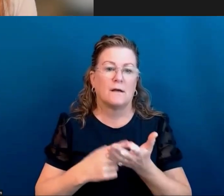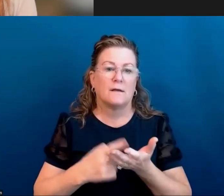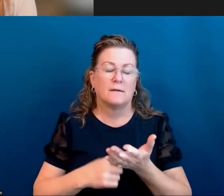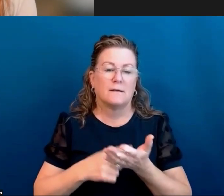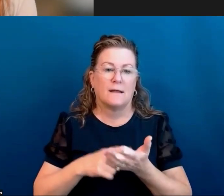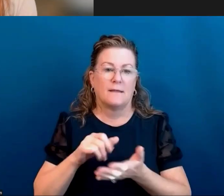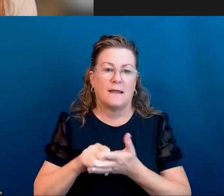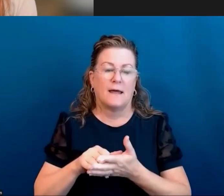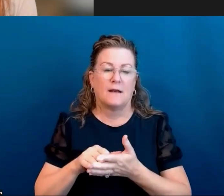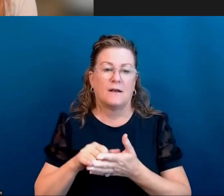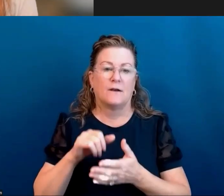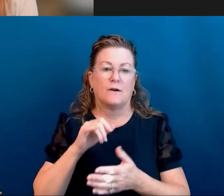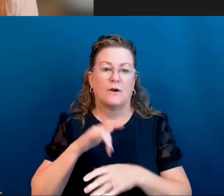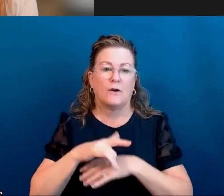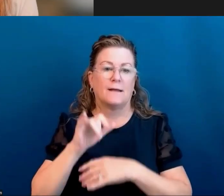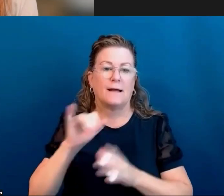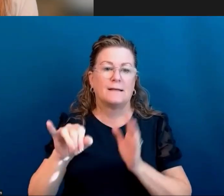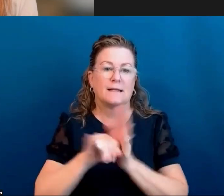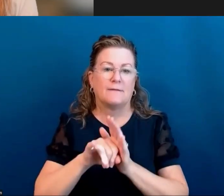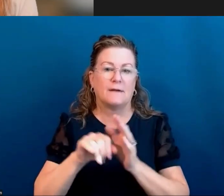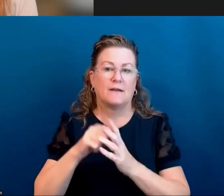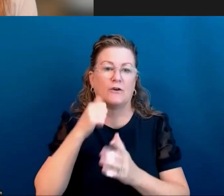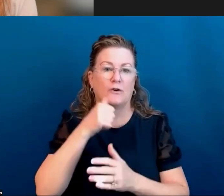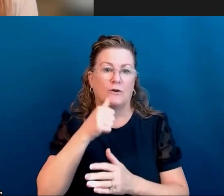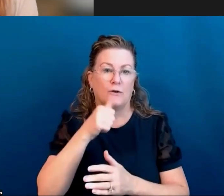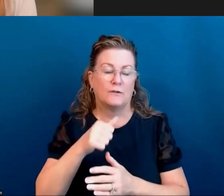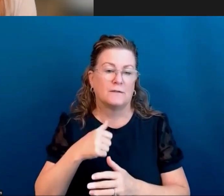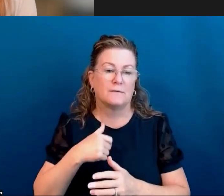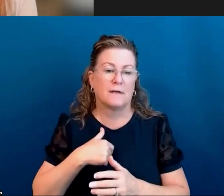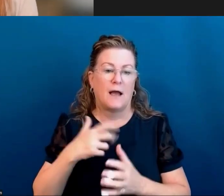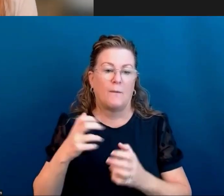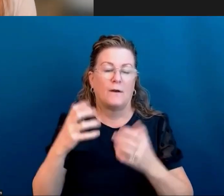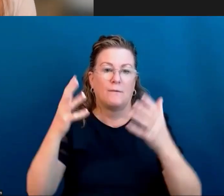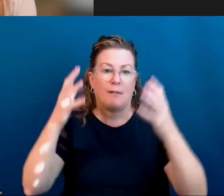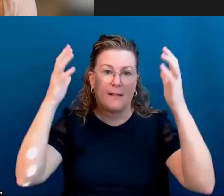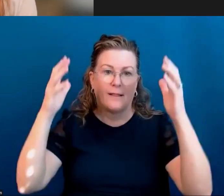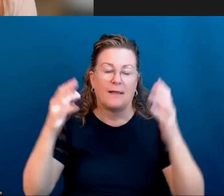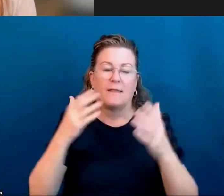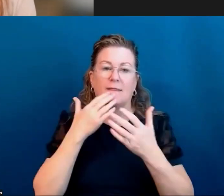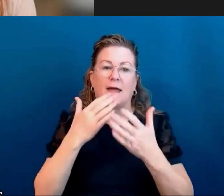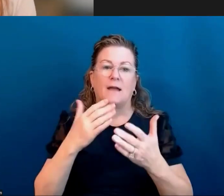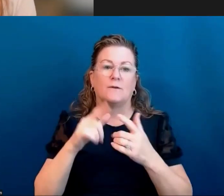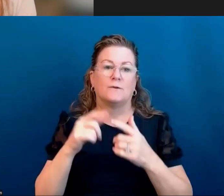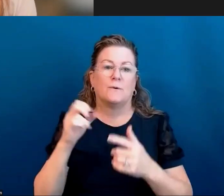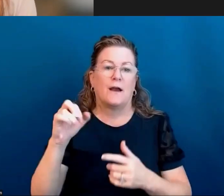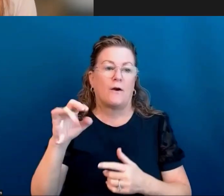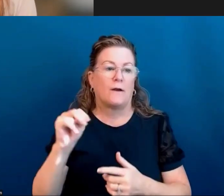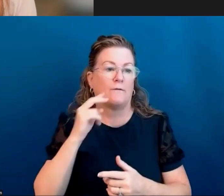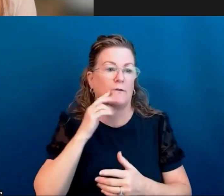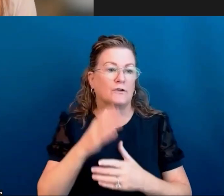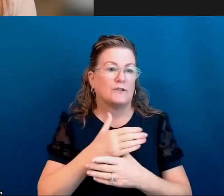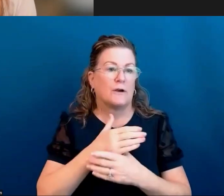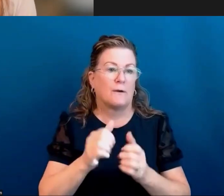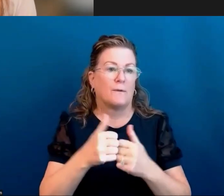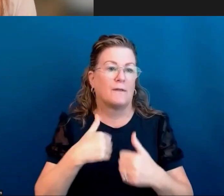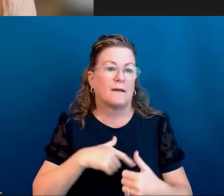early identification in girls. I just want to give a huge shout out, and thank you to Erin for sharing with us today. It was a